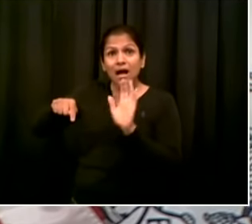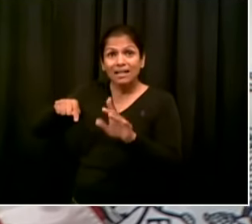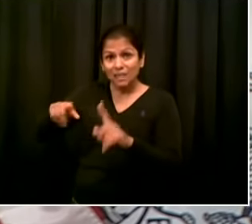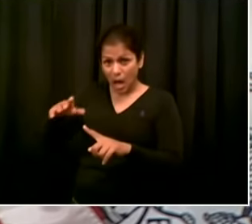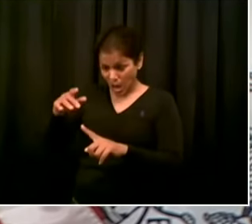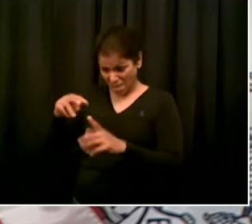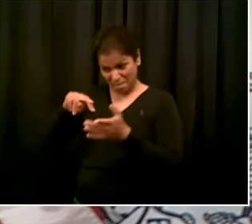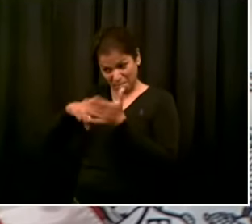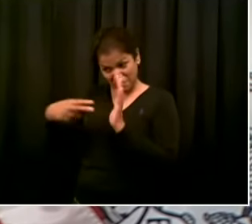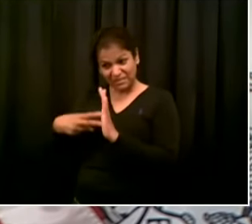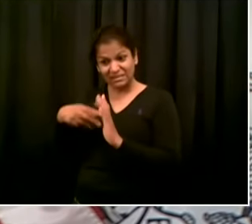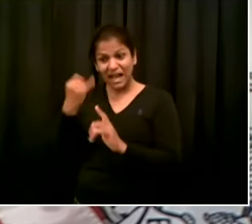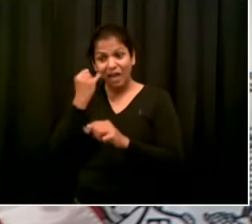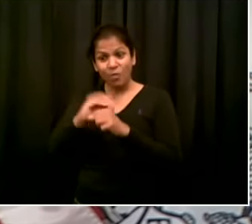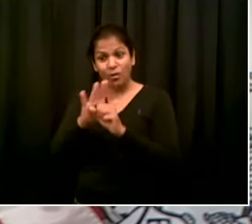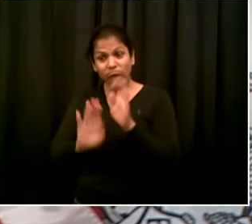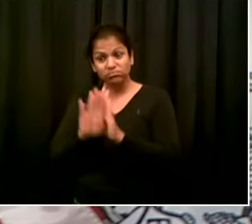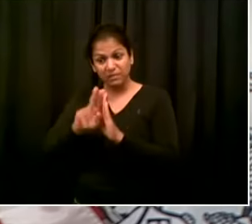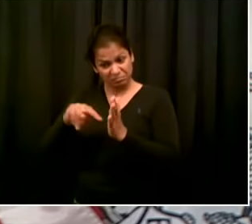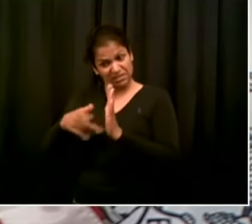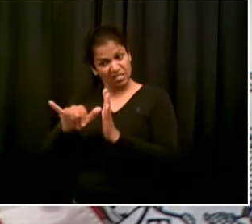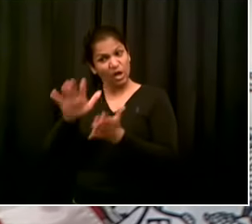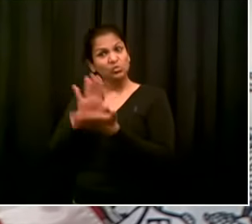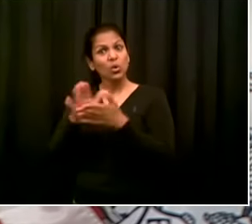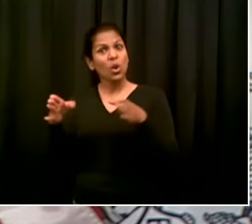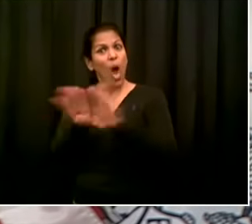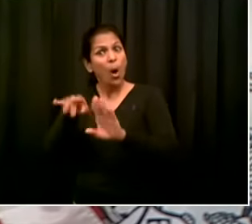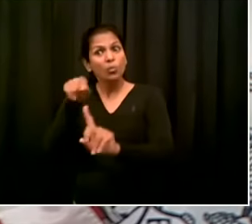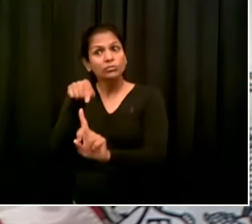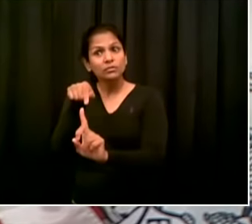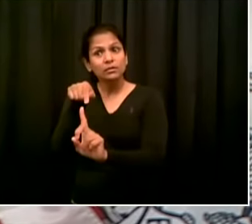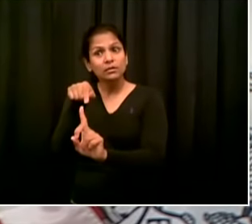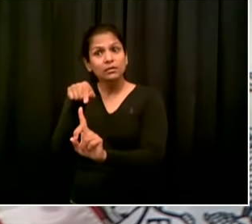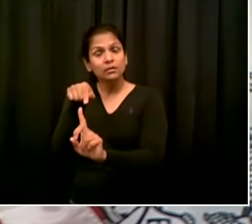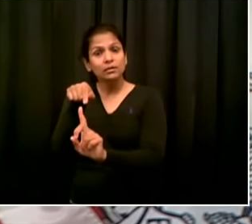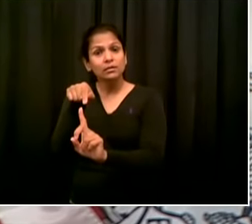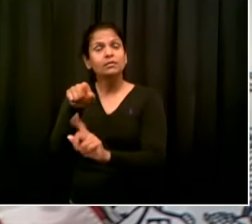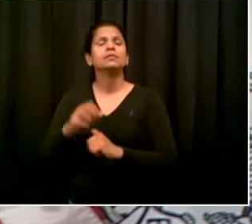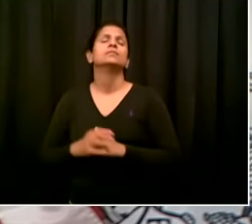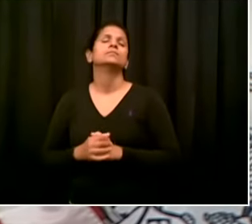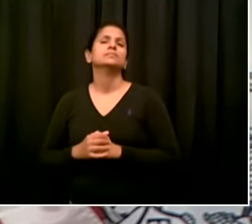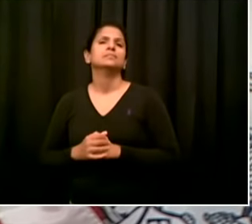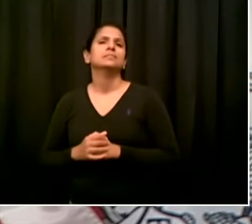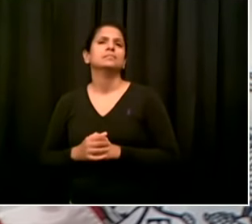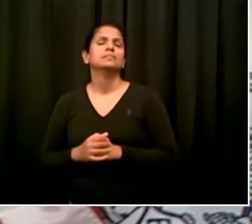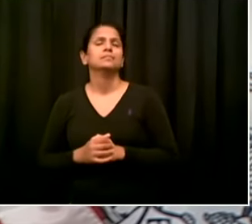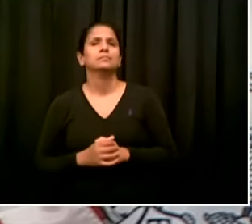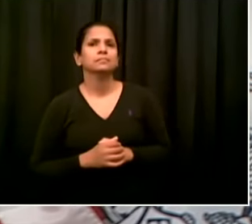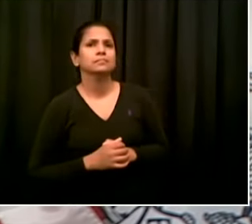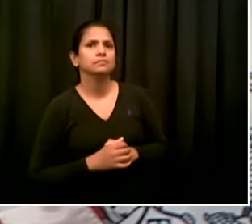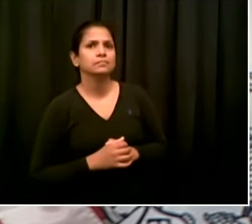NEW YORK CITY. THE GEOGRAPHY IS VERY SPECIFIC.